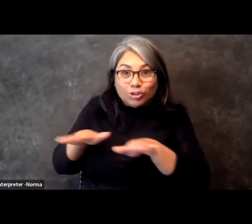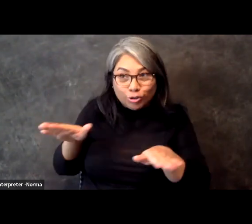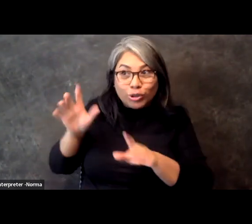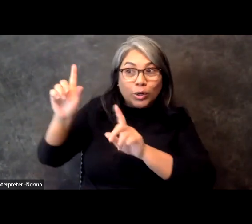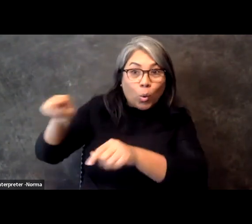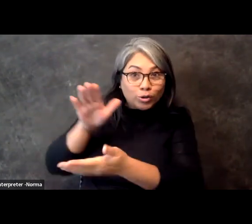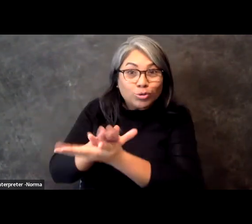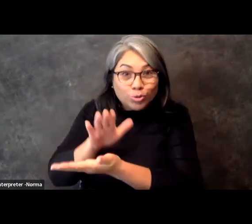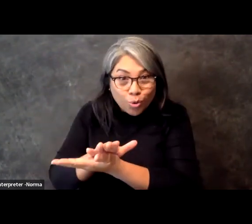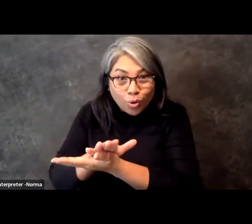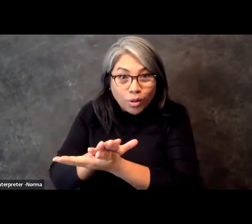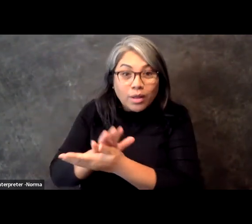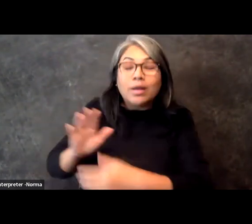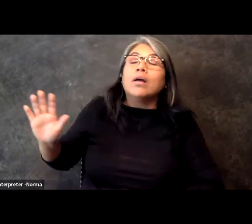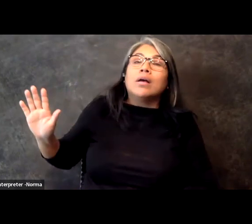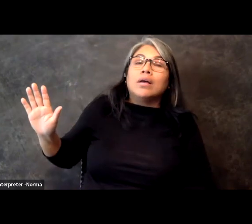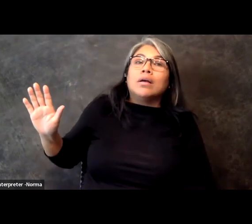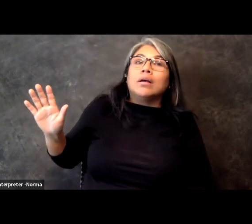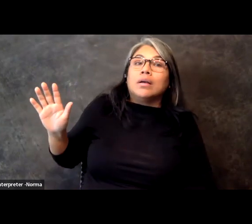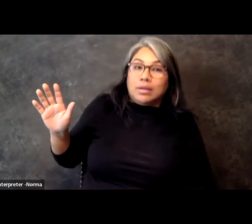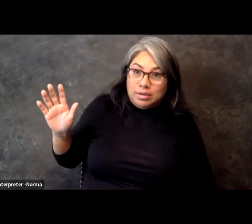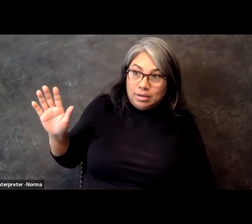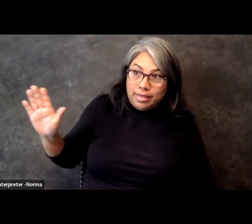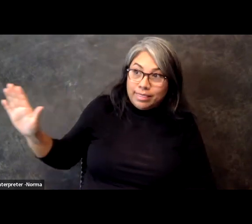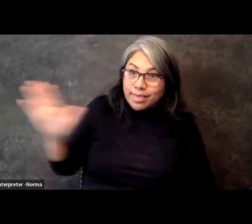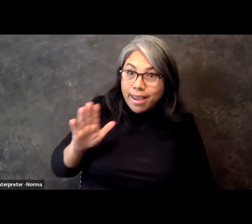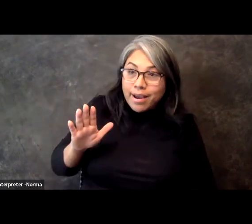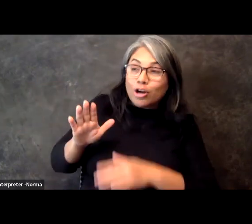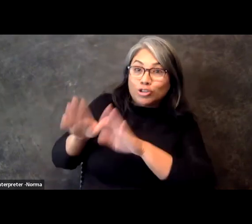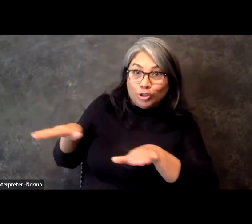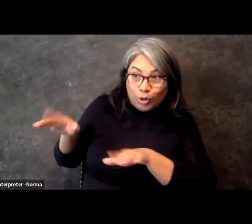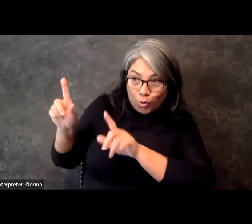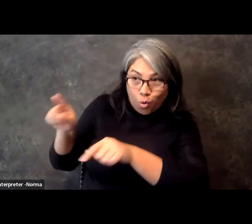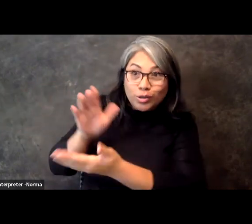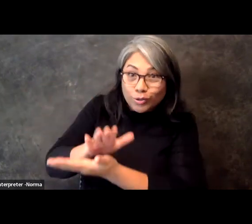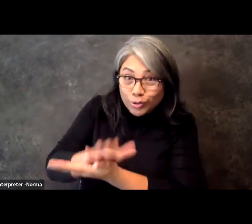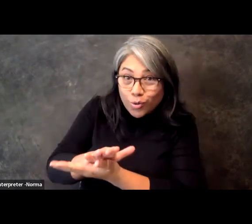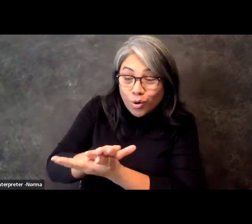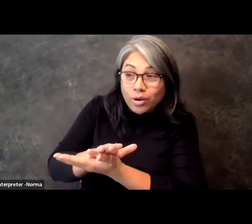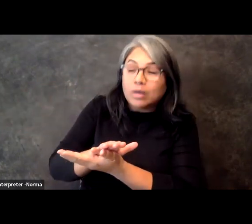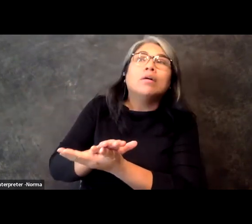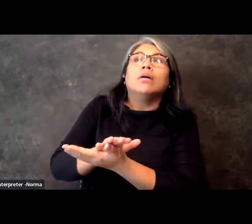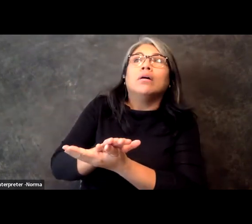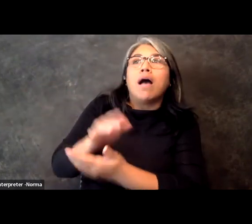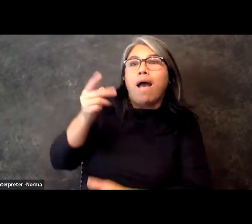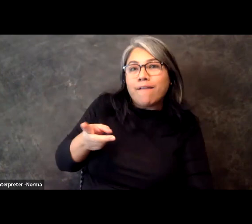there. There's their students, their children, who are going to school only about half have a one t0